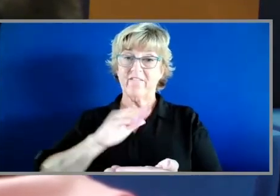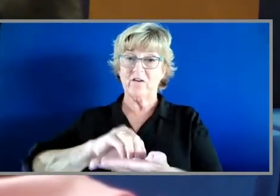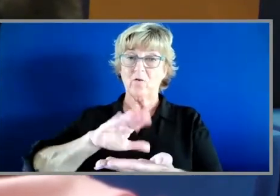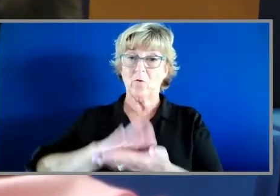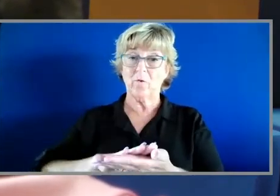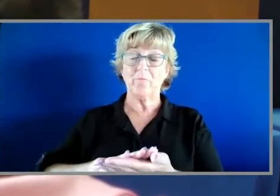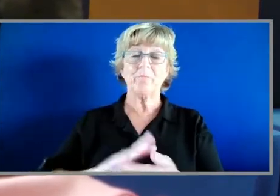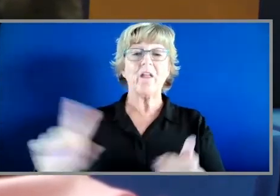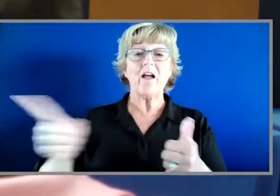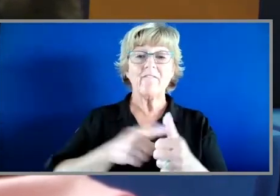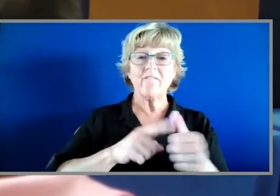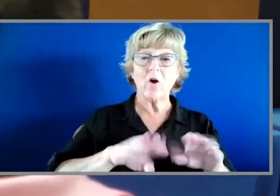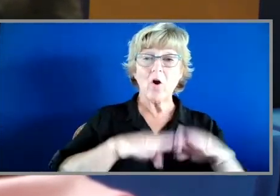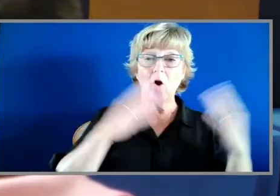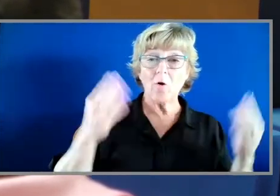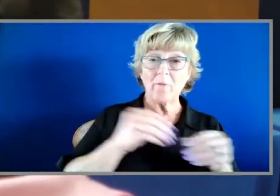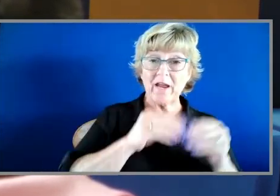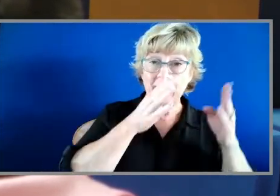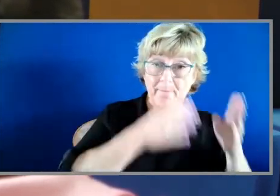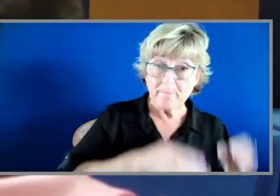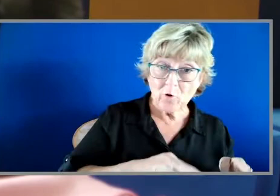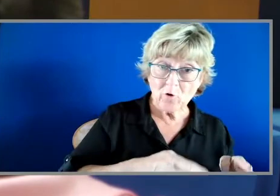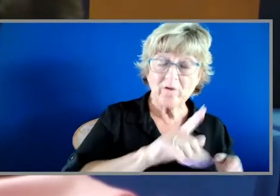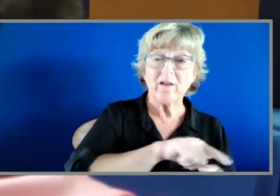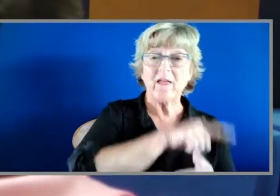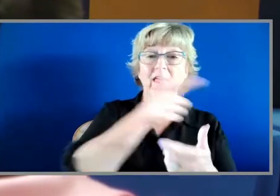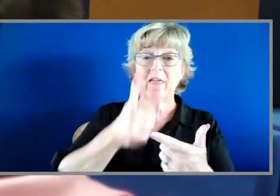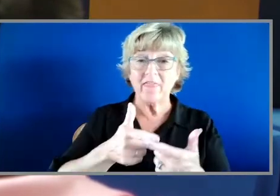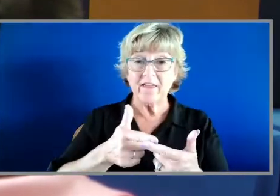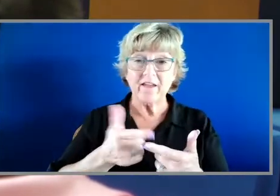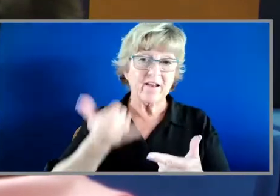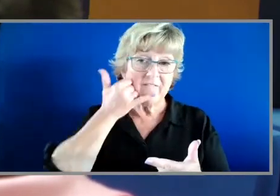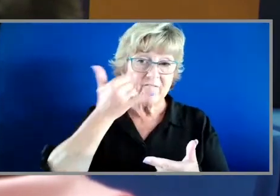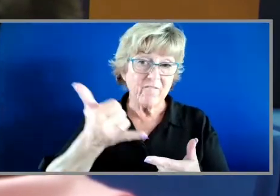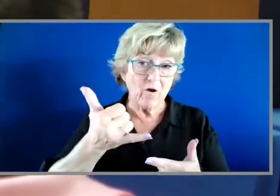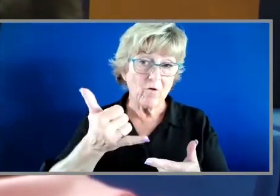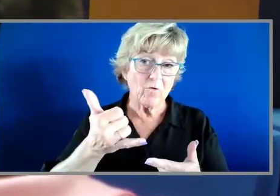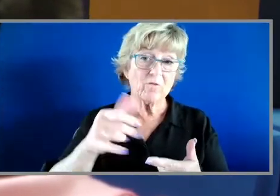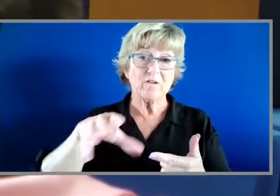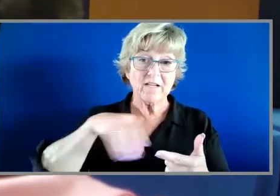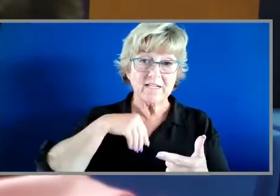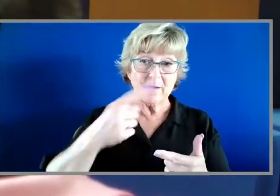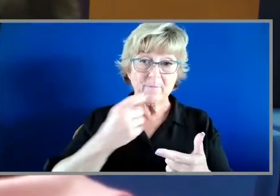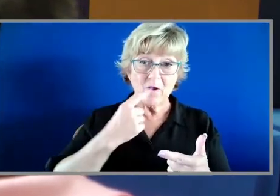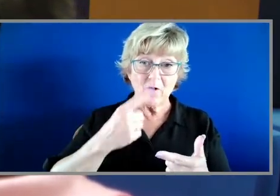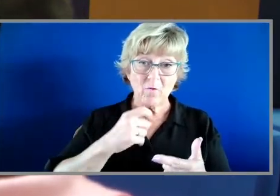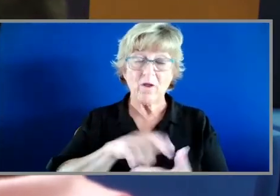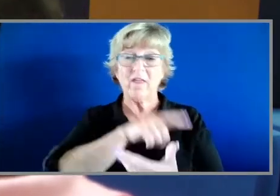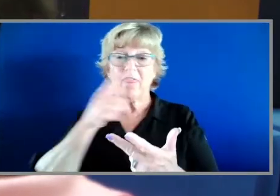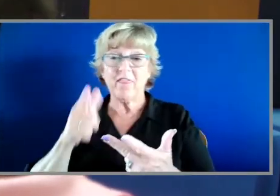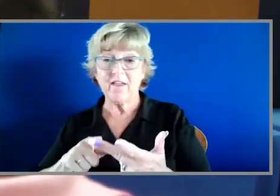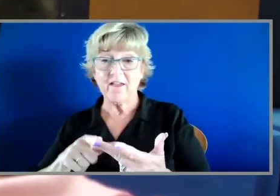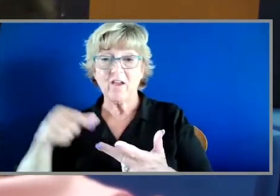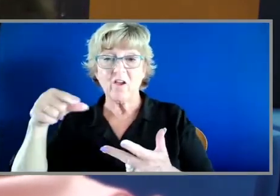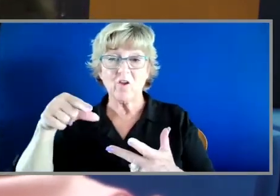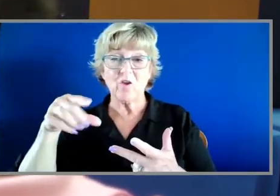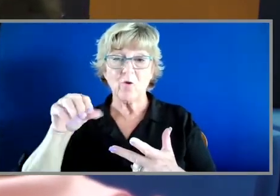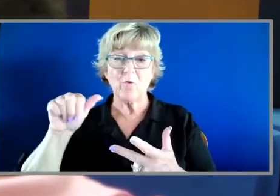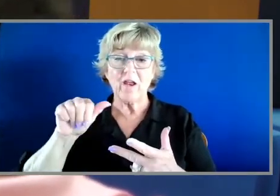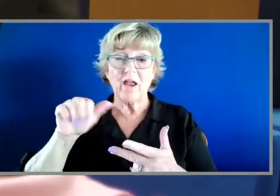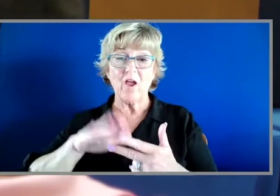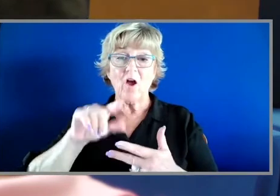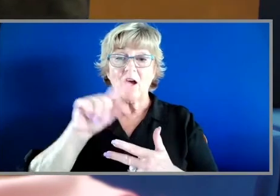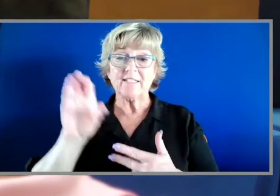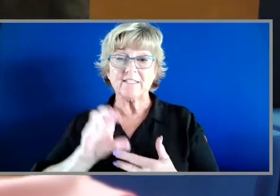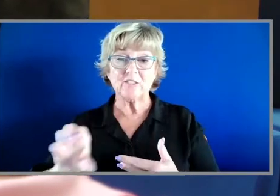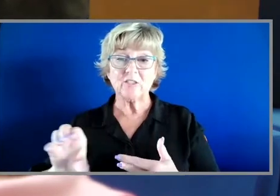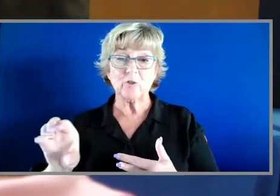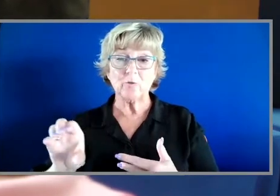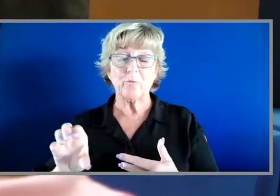Studio: We will start with in person comments first, then we will move to the phone line, and then we will review the zoom Q